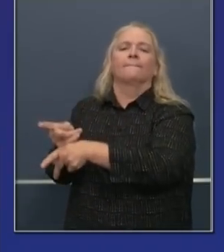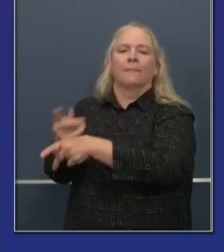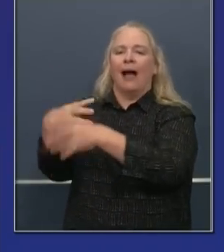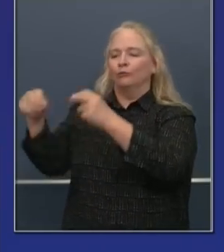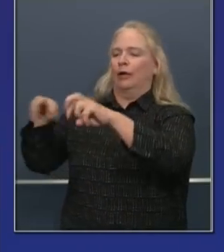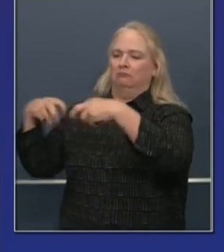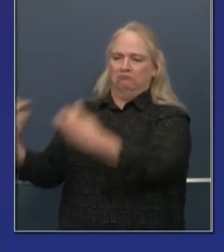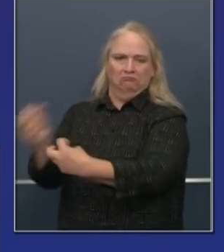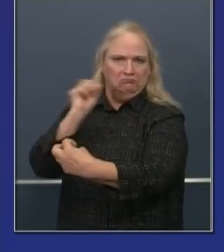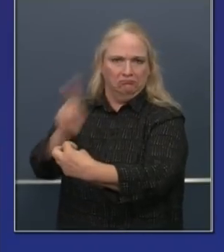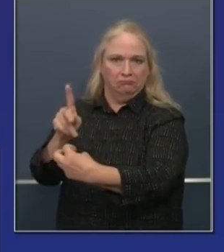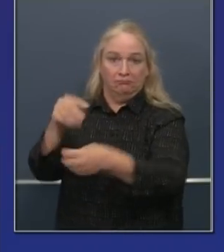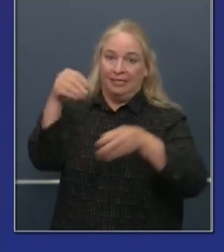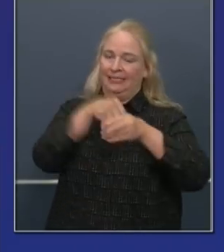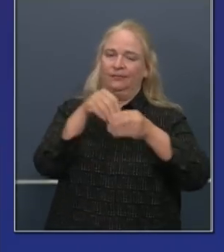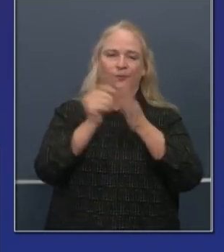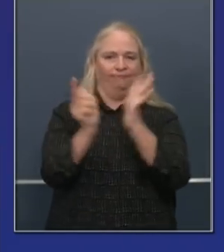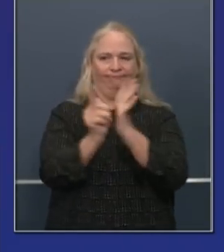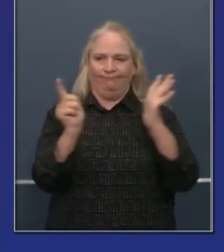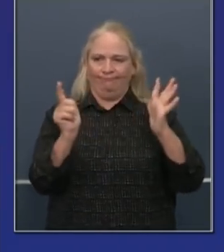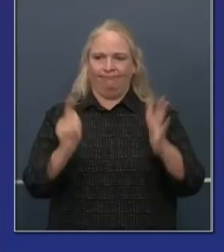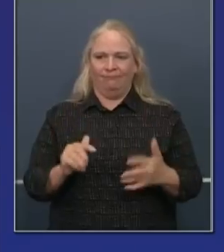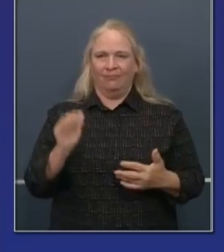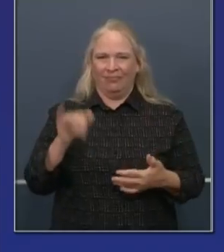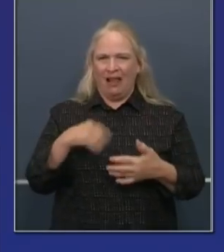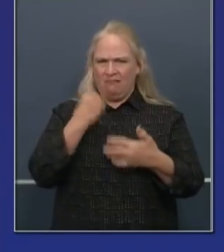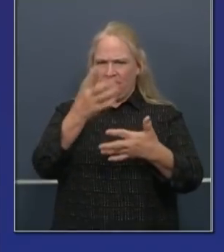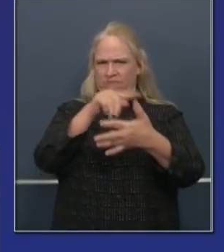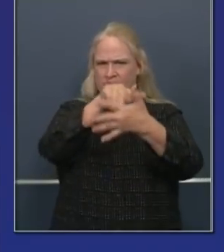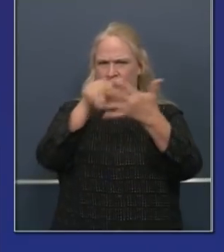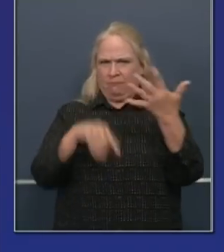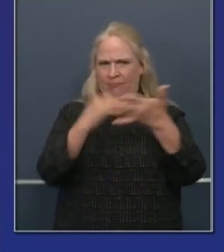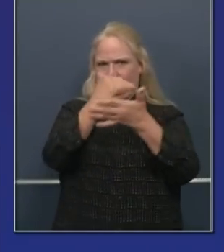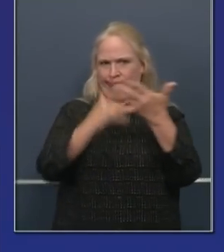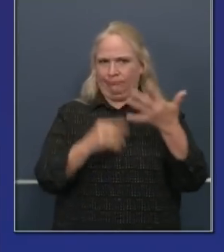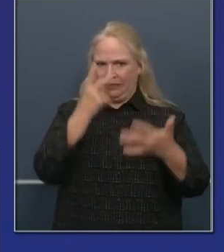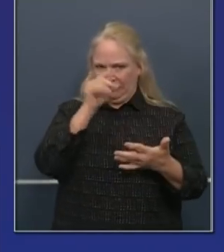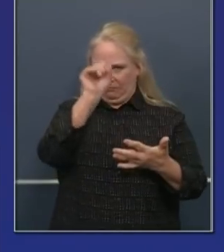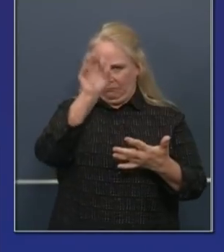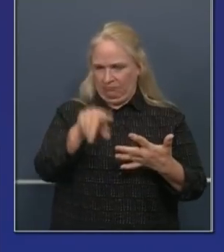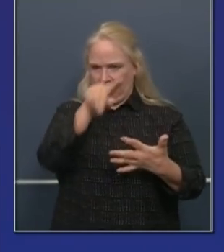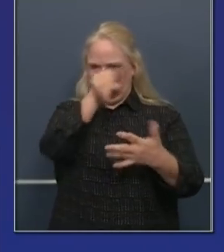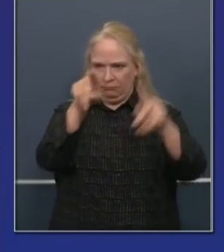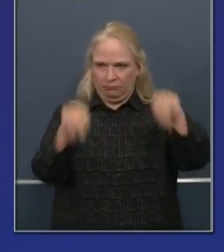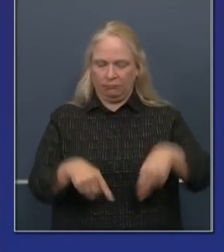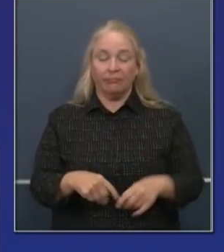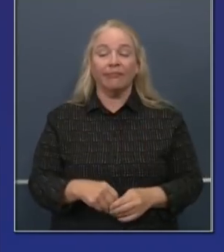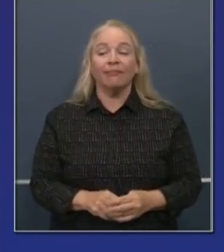THEY MODIFY INDOOR OPERATIONS TO EXPAND OPPORTUNITIES FOR